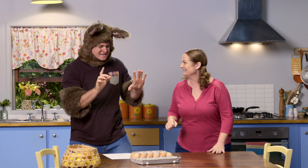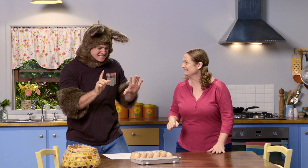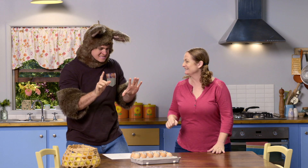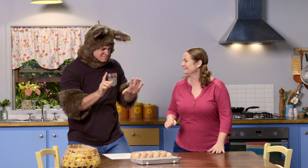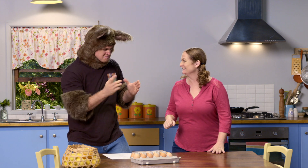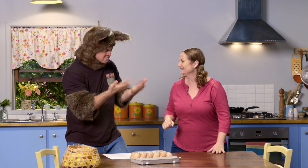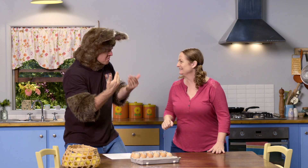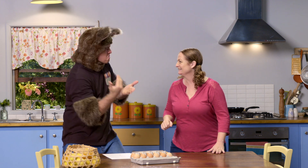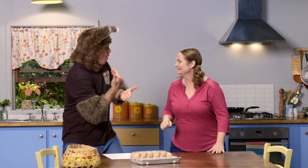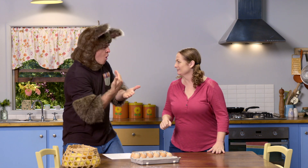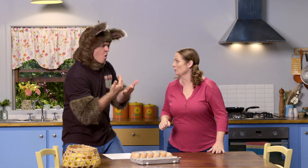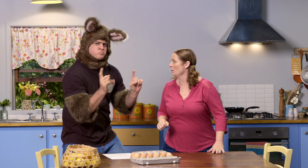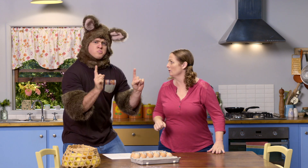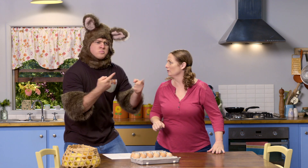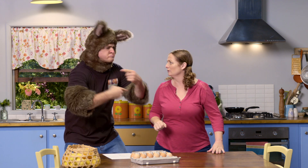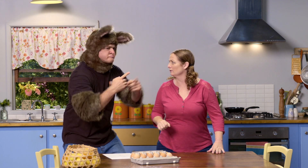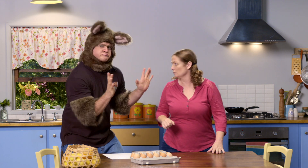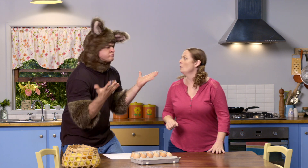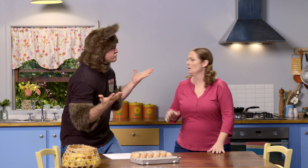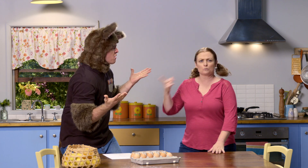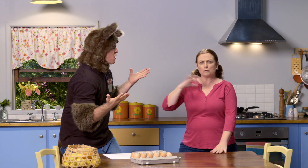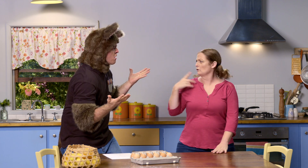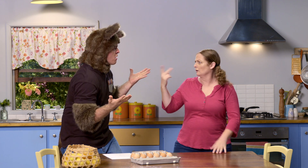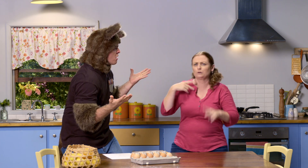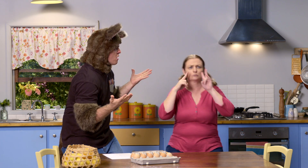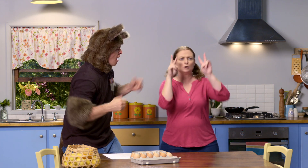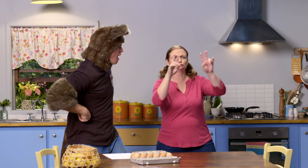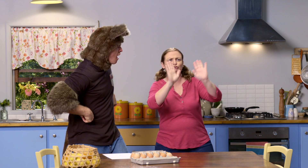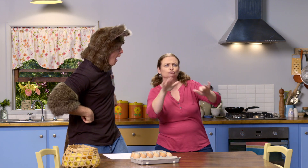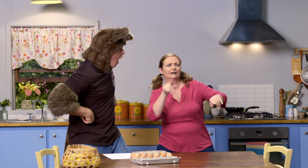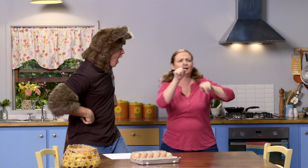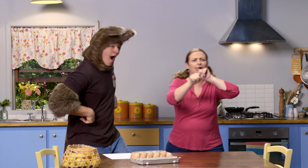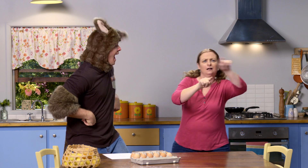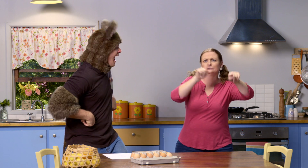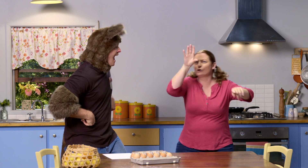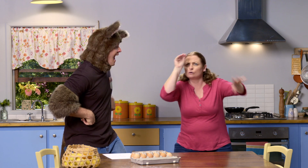But could you tell me more about eggs? Well, why don't we watch some children